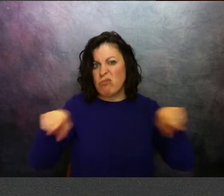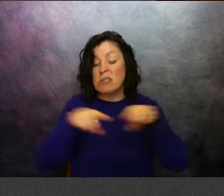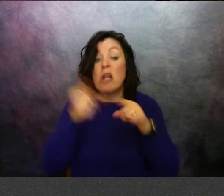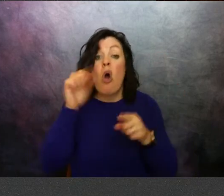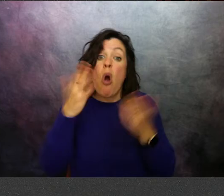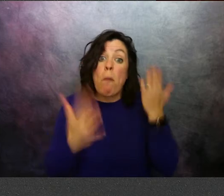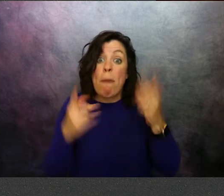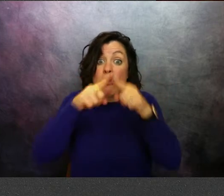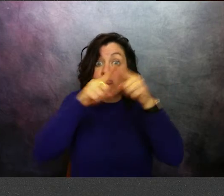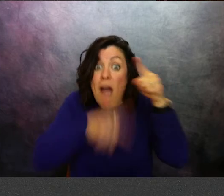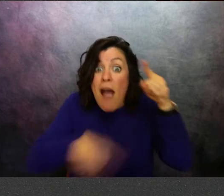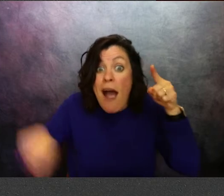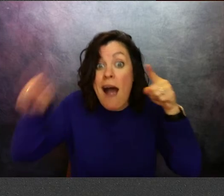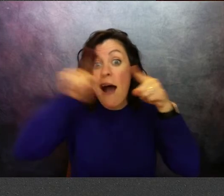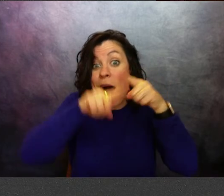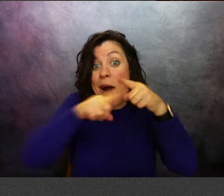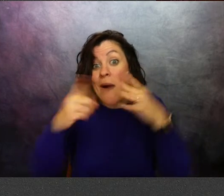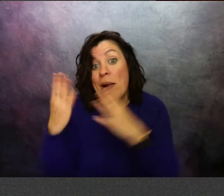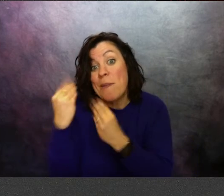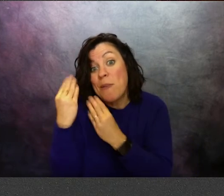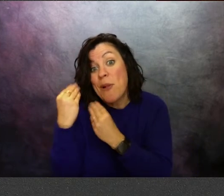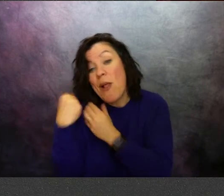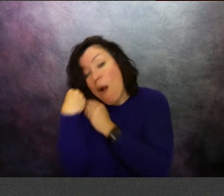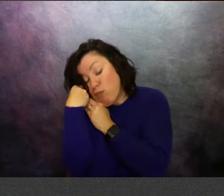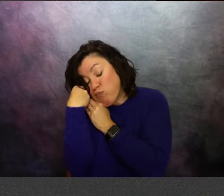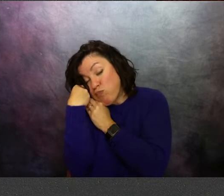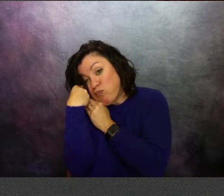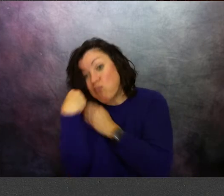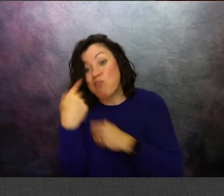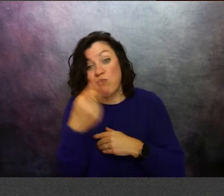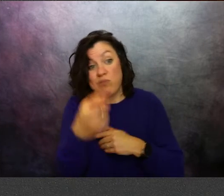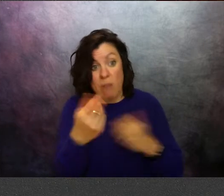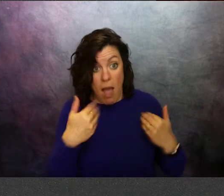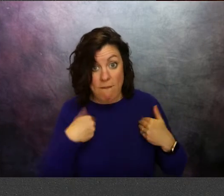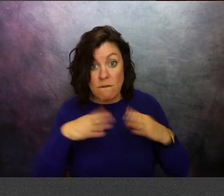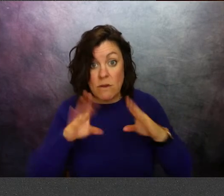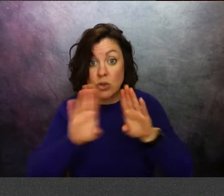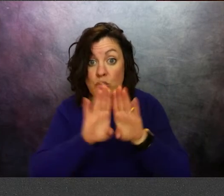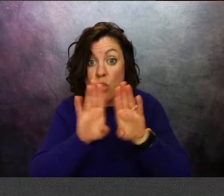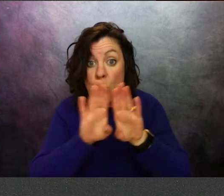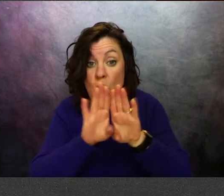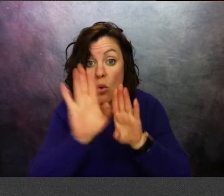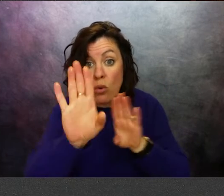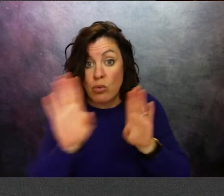different shape? Maybe it's a circle. Do you have a door into the room there, where you sleep?